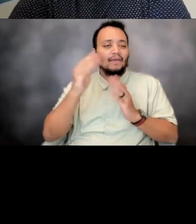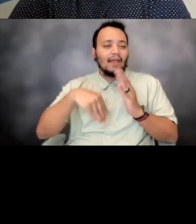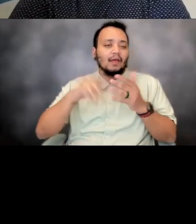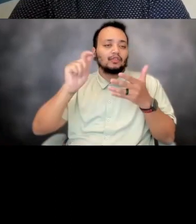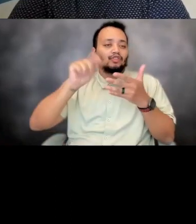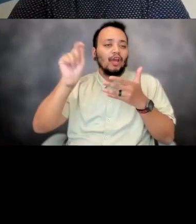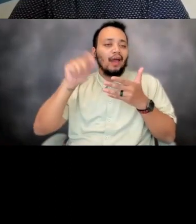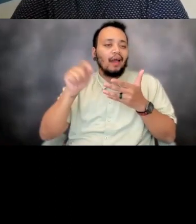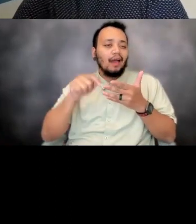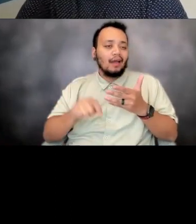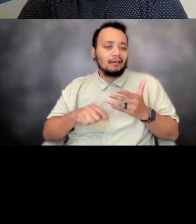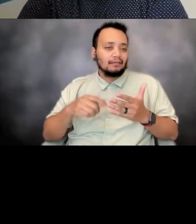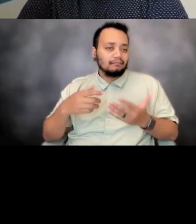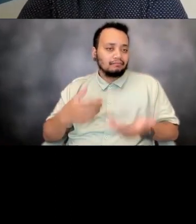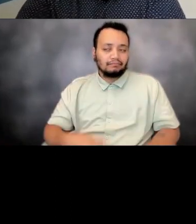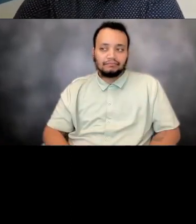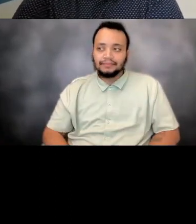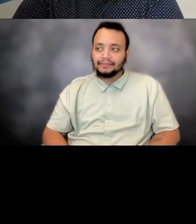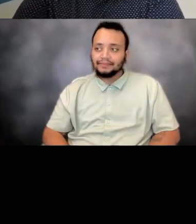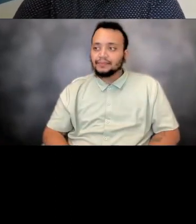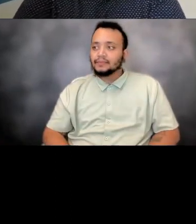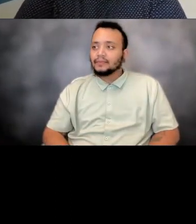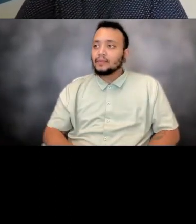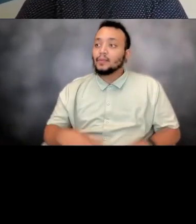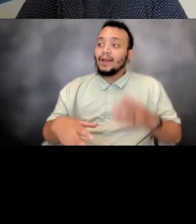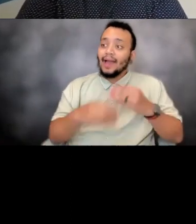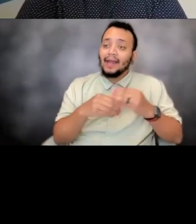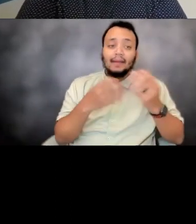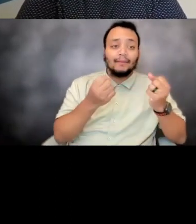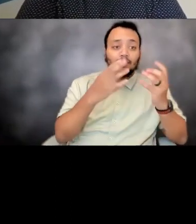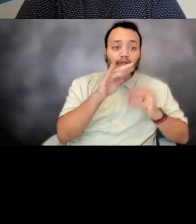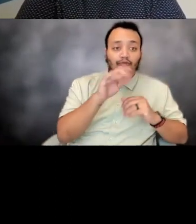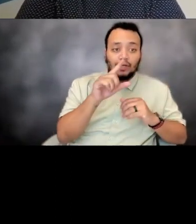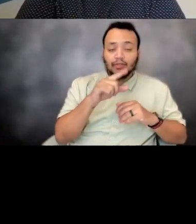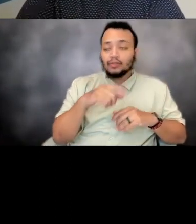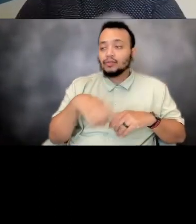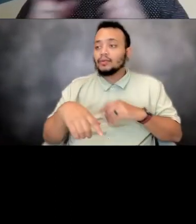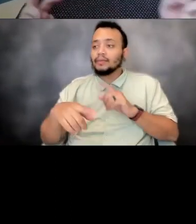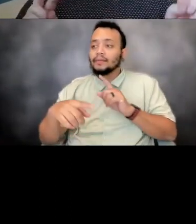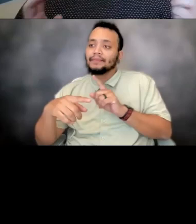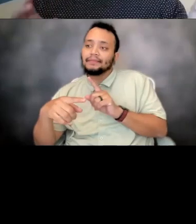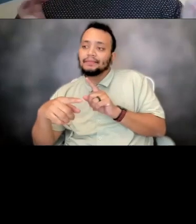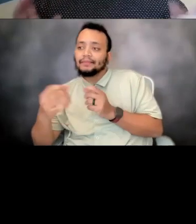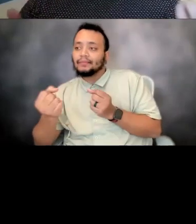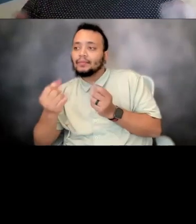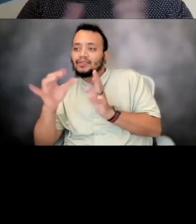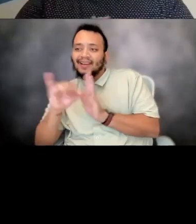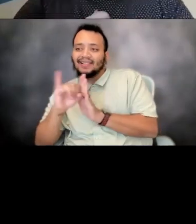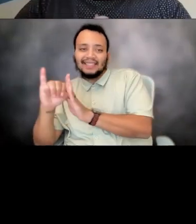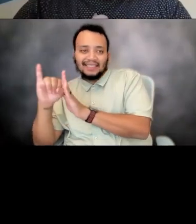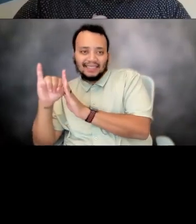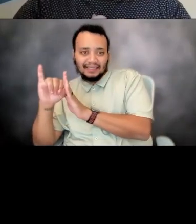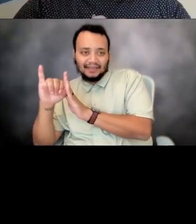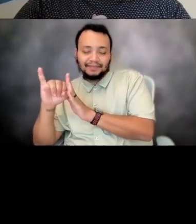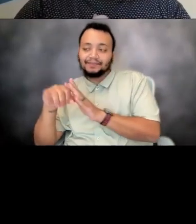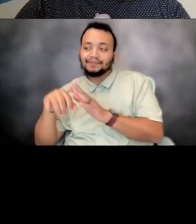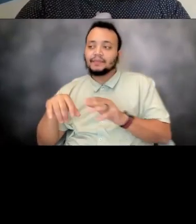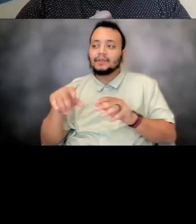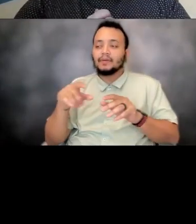with also a multiracial and other choice, and used kind of the census language here.